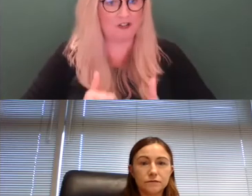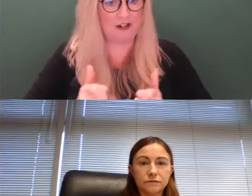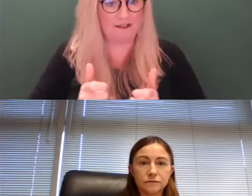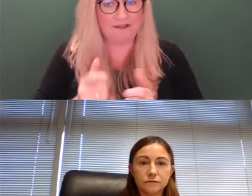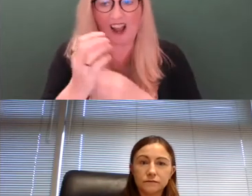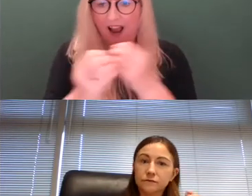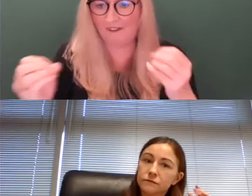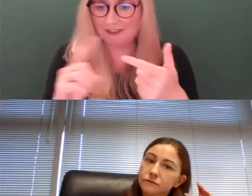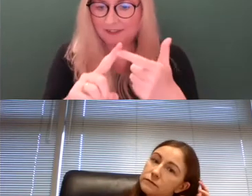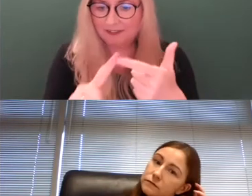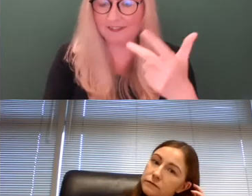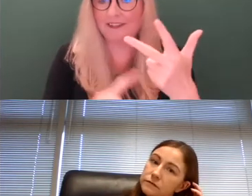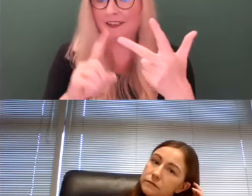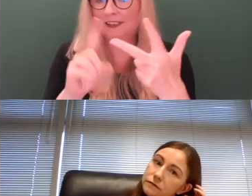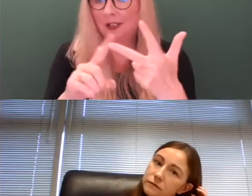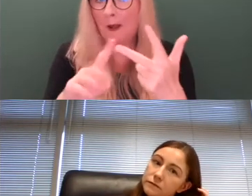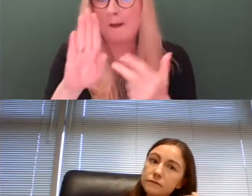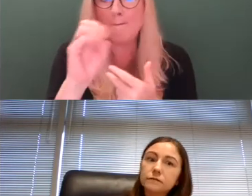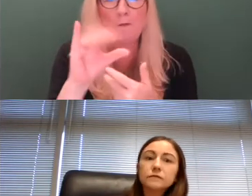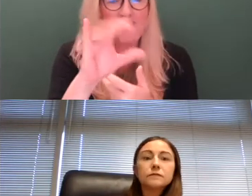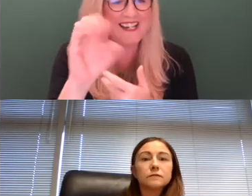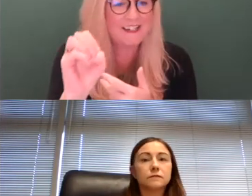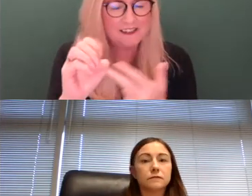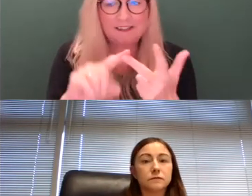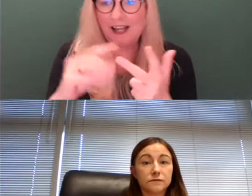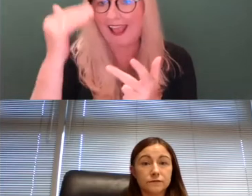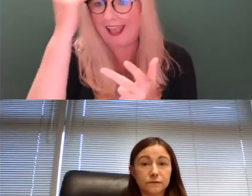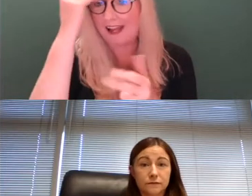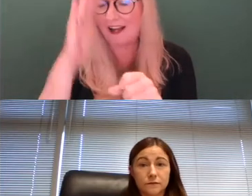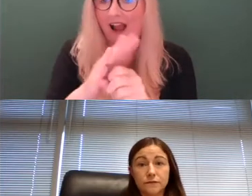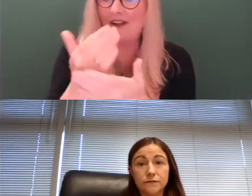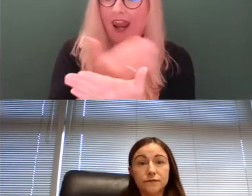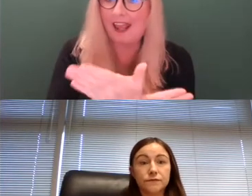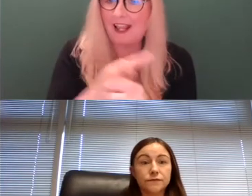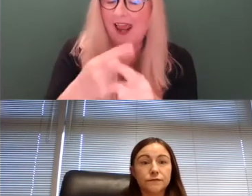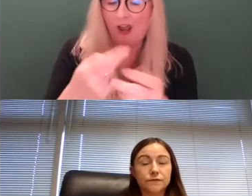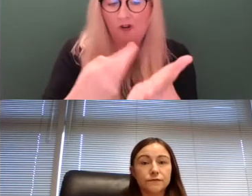Next we have Bernice Evoy who is Head of Legal and Regulatory in the Banking and Payments